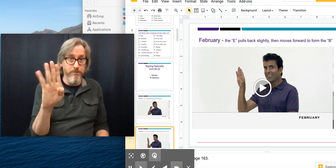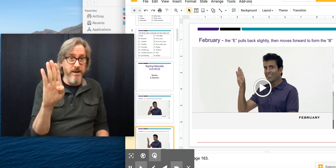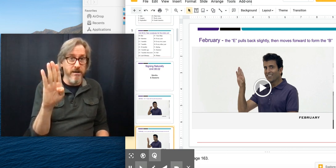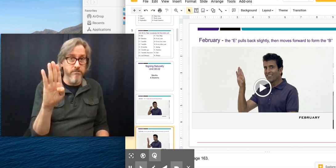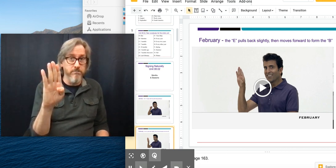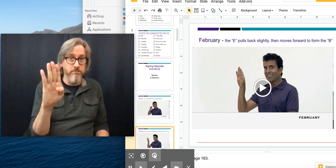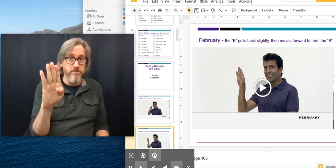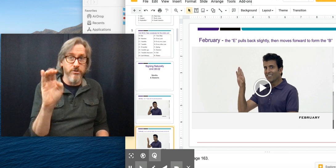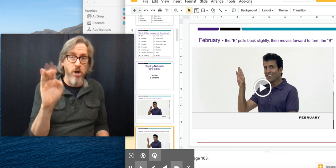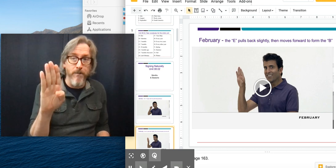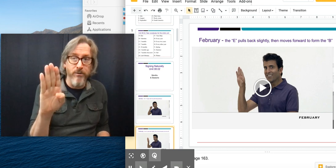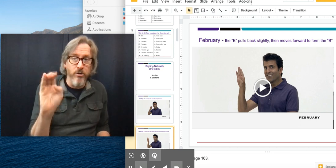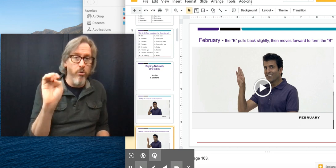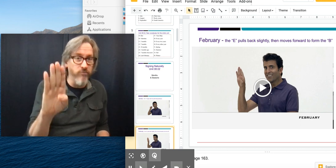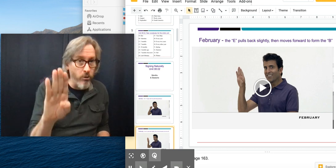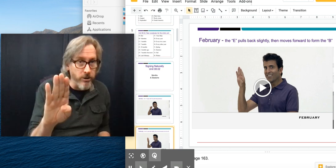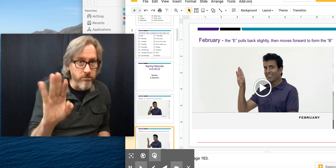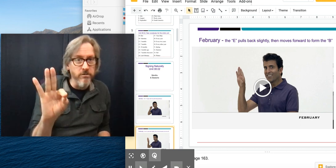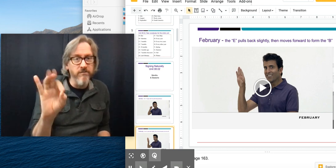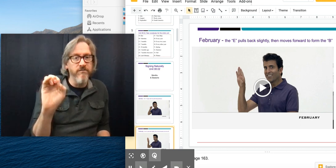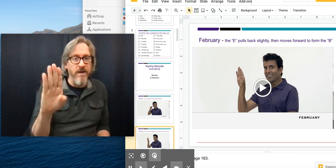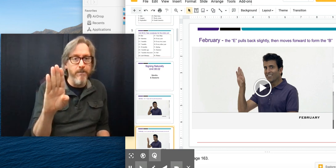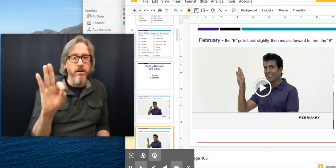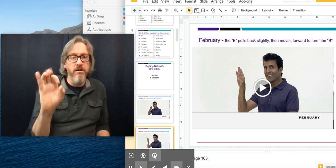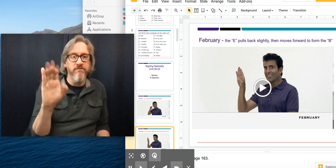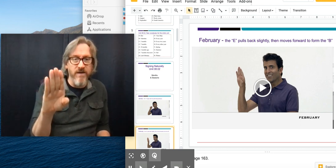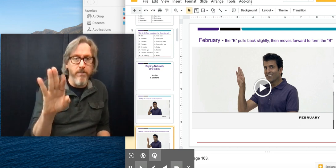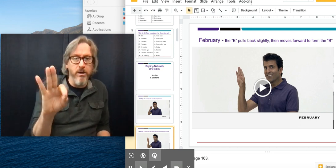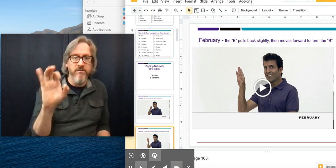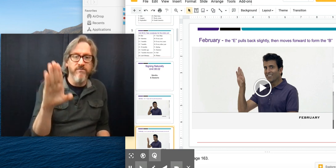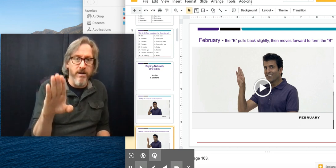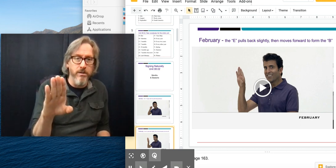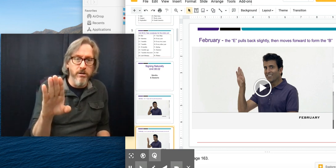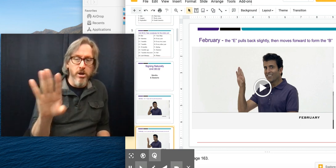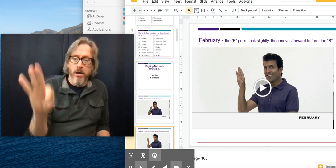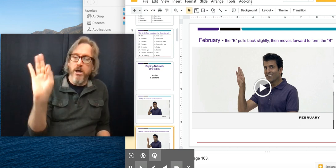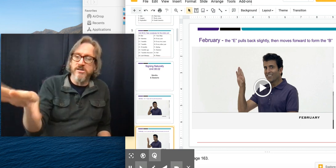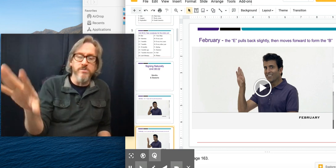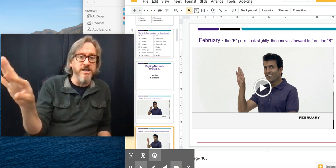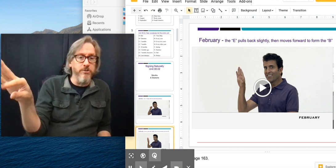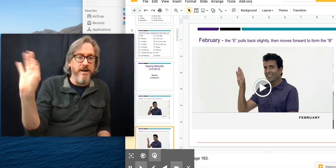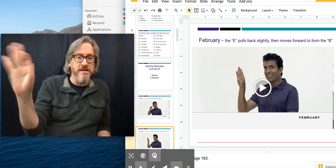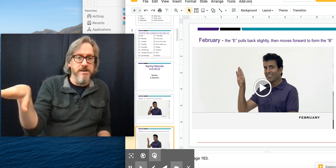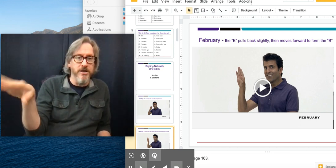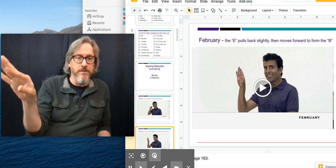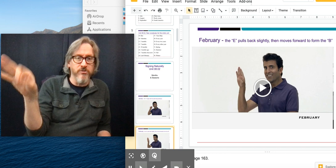then B either up or forward Feb Feb Feb it's almost like you're picking something up and